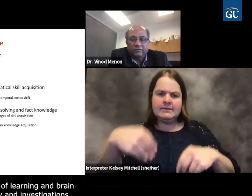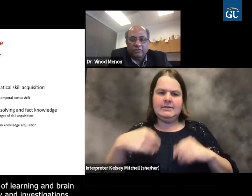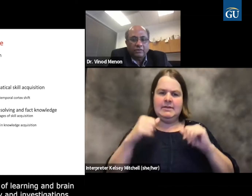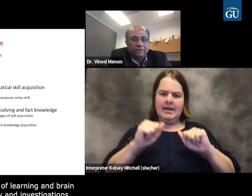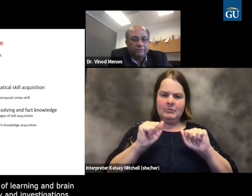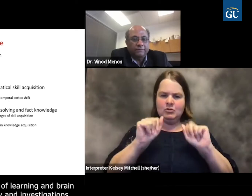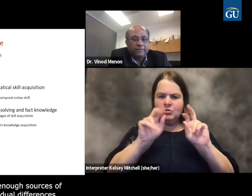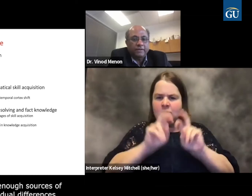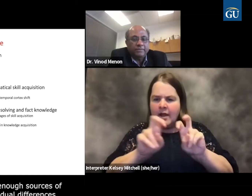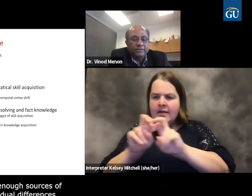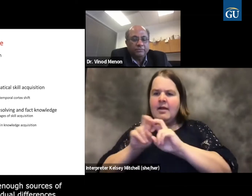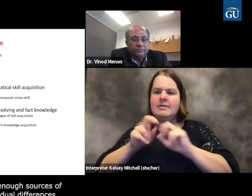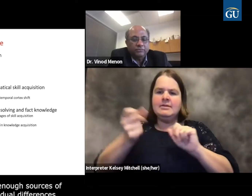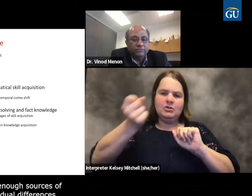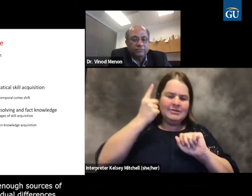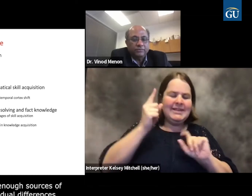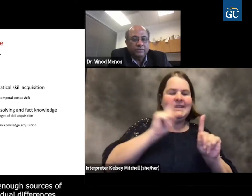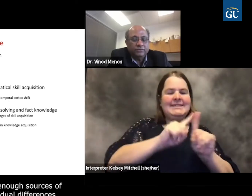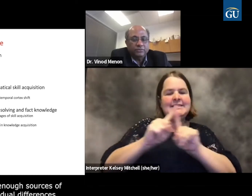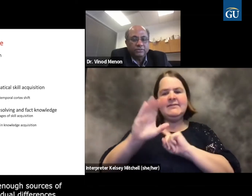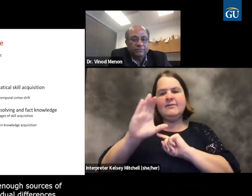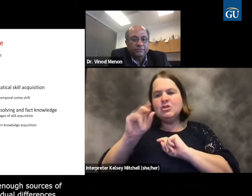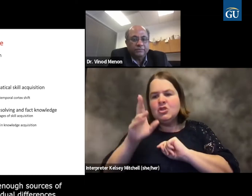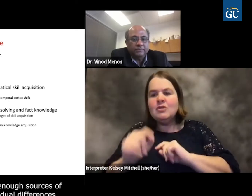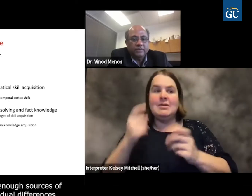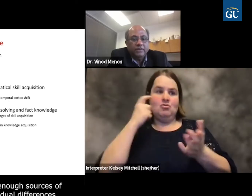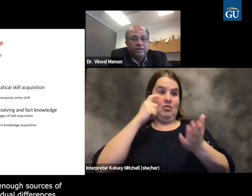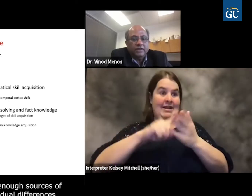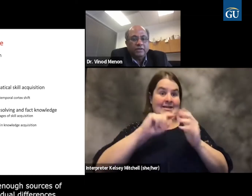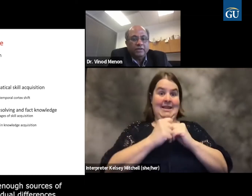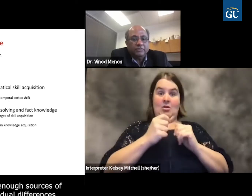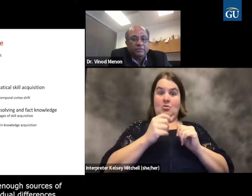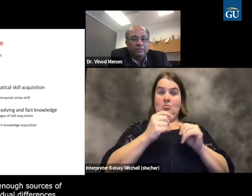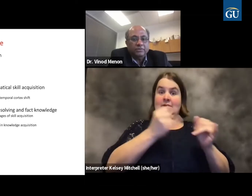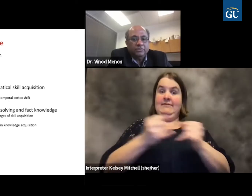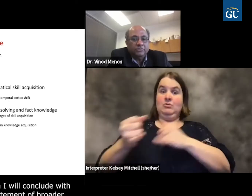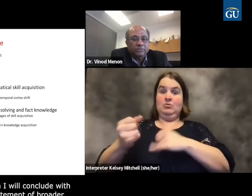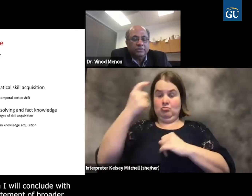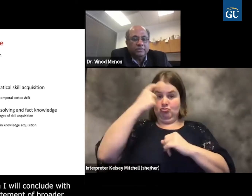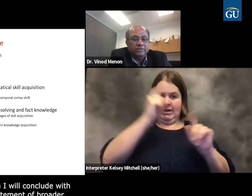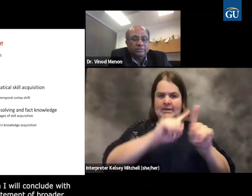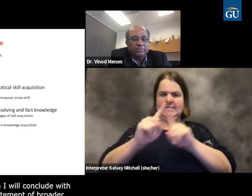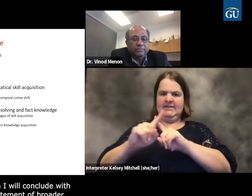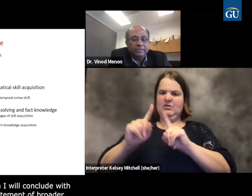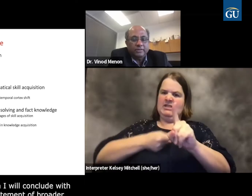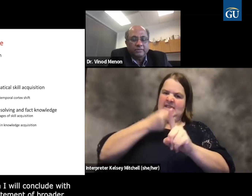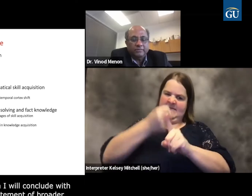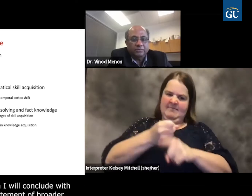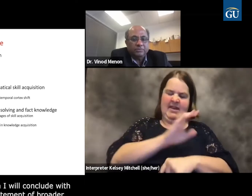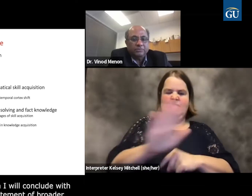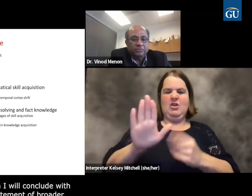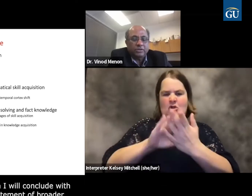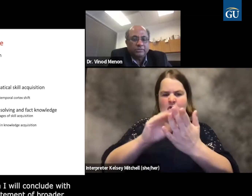investigations of in the sources of individual differences